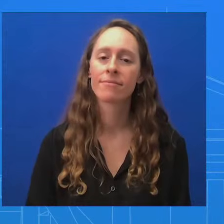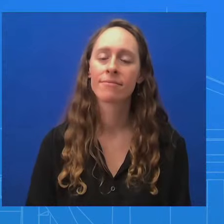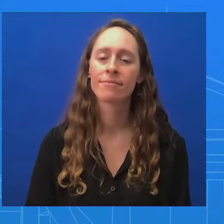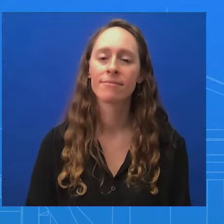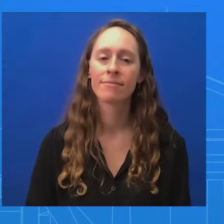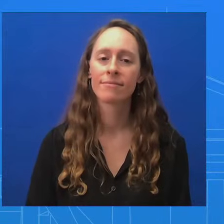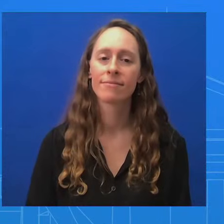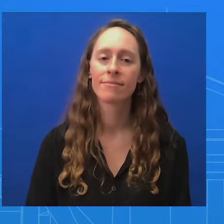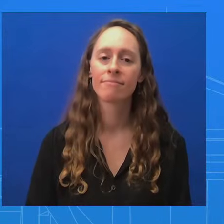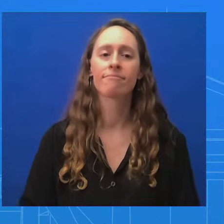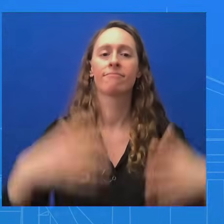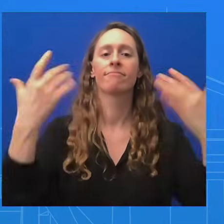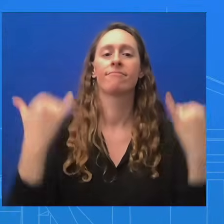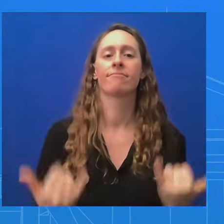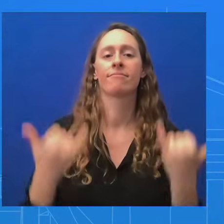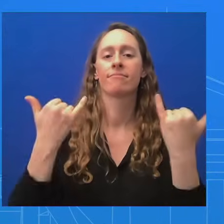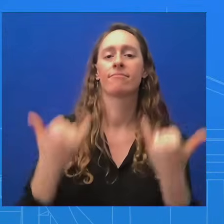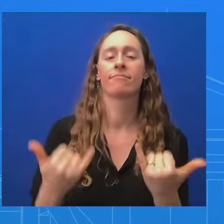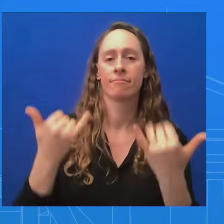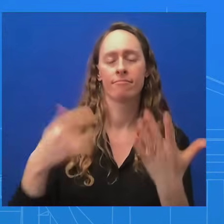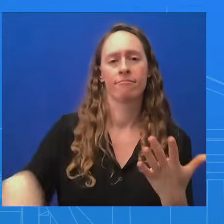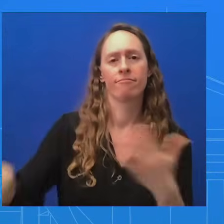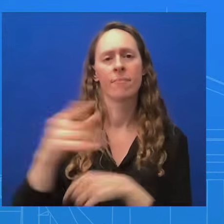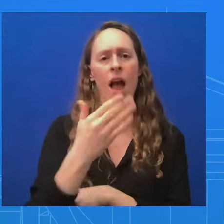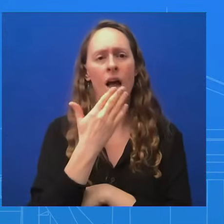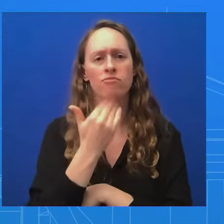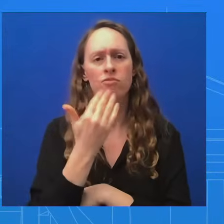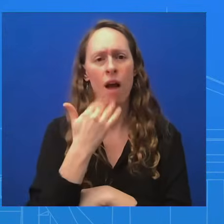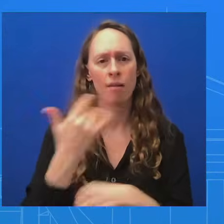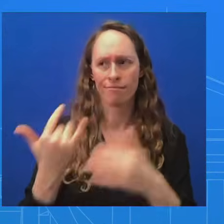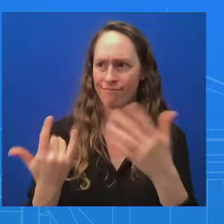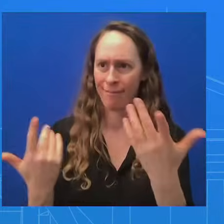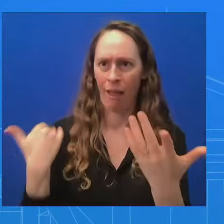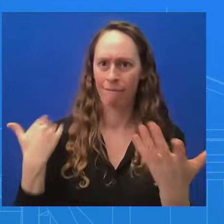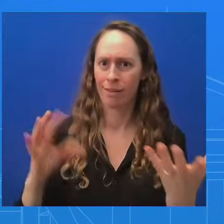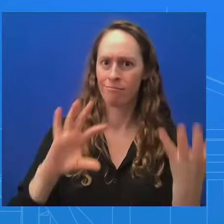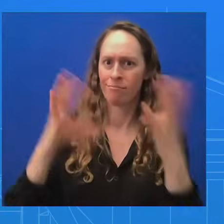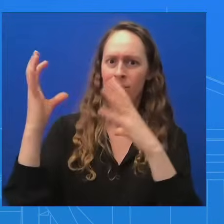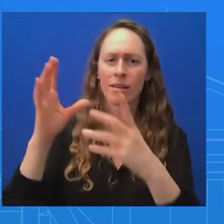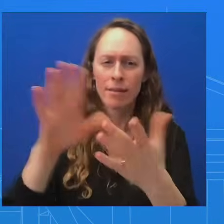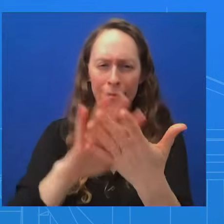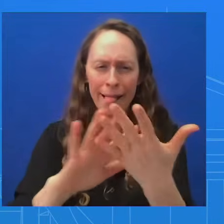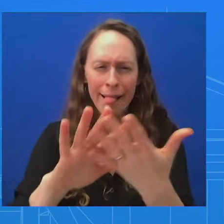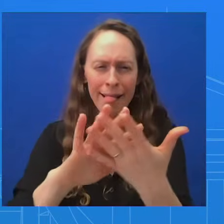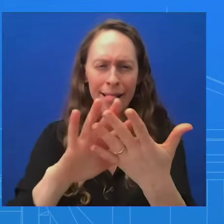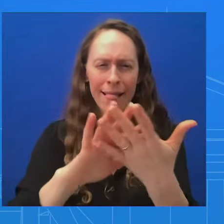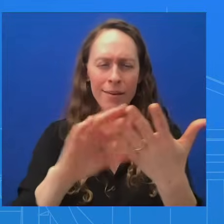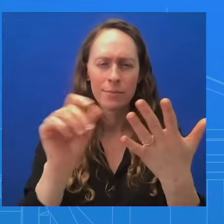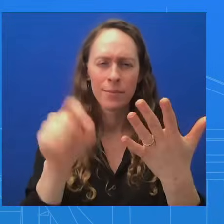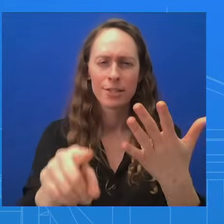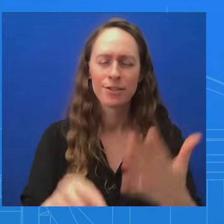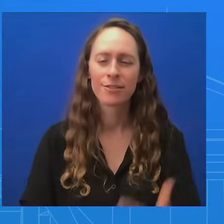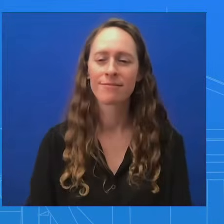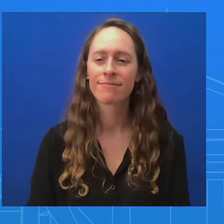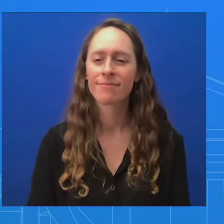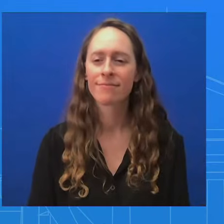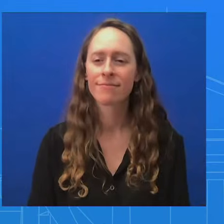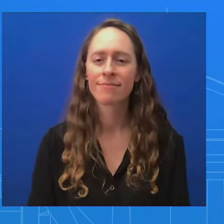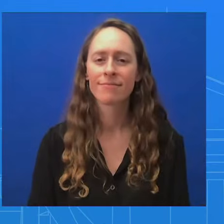is the current situation beneficial to Israel? Mr. Kirby: The current situation. What do you mean by "the current situation"? The Press: The ongoing conflict.